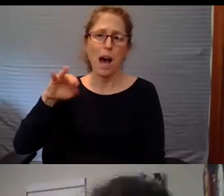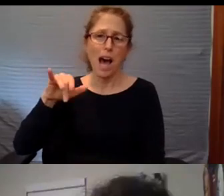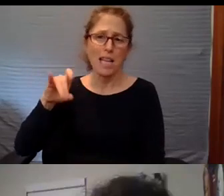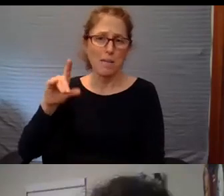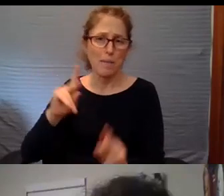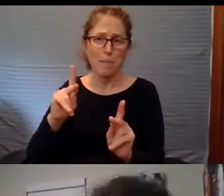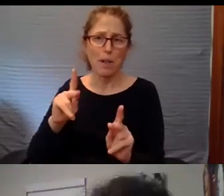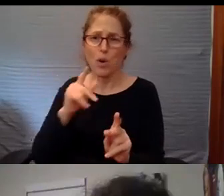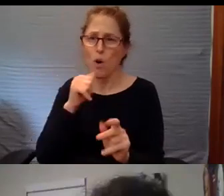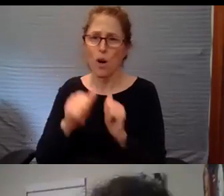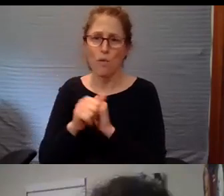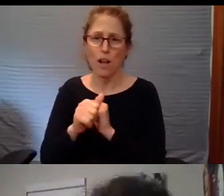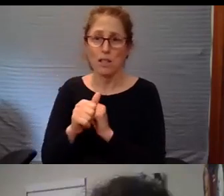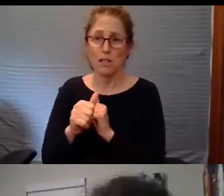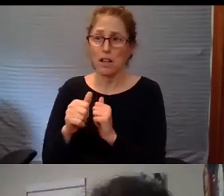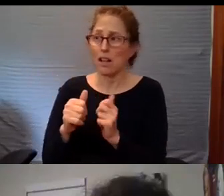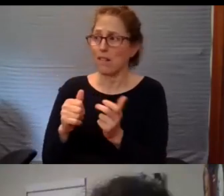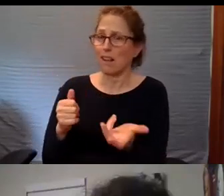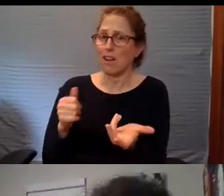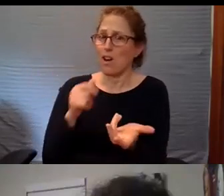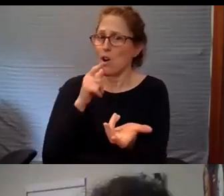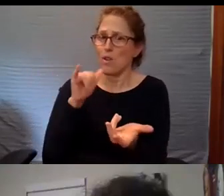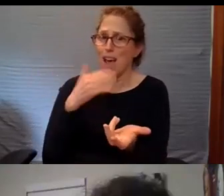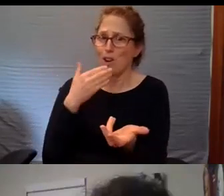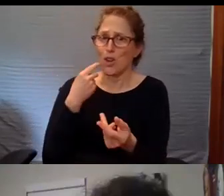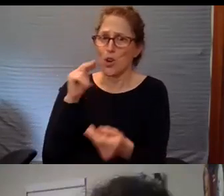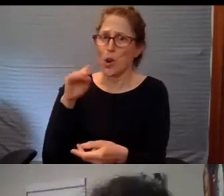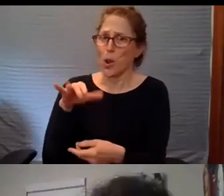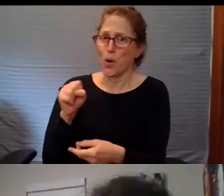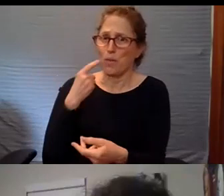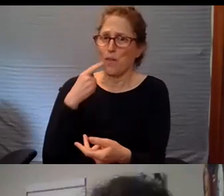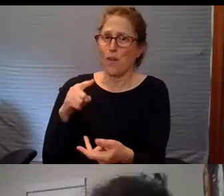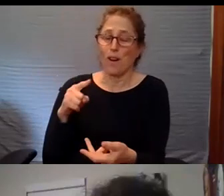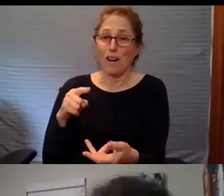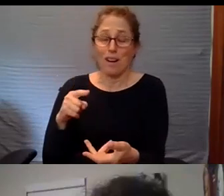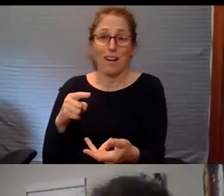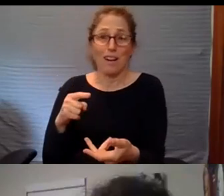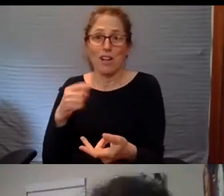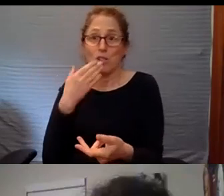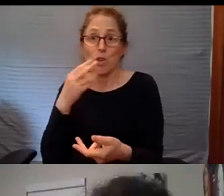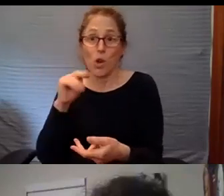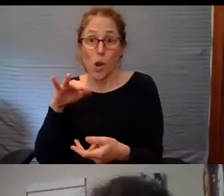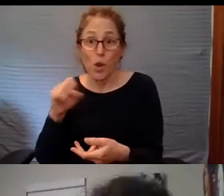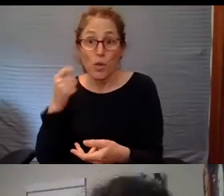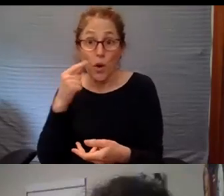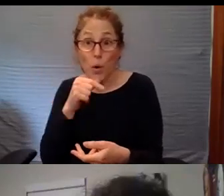Who is that good news for? Of course, the answer is, able bodied, healthy, young people.